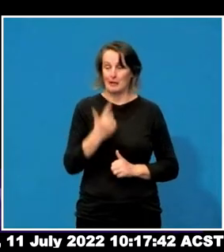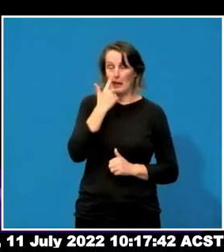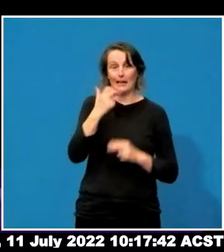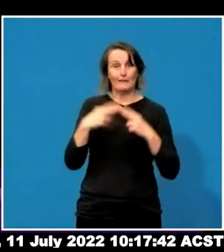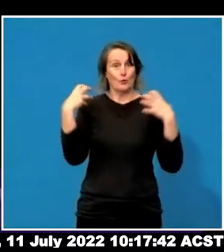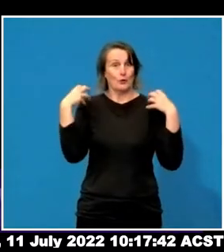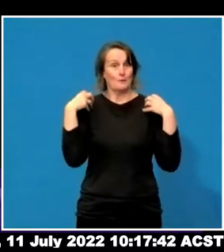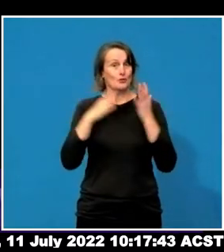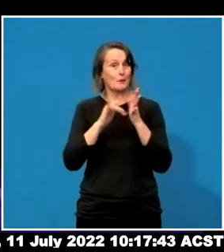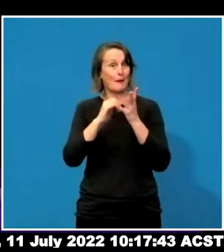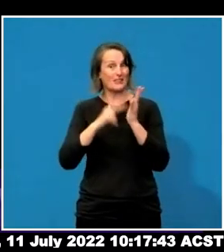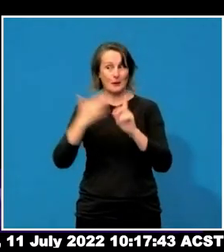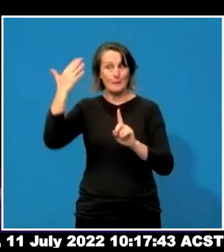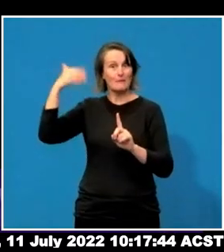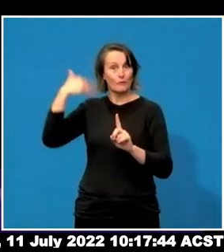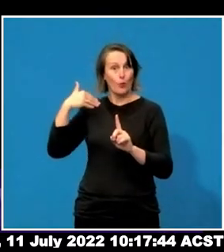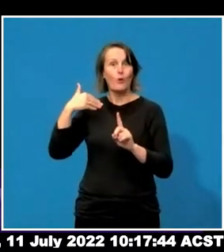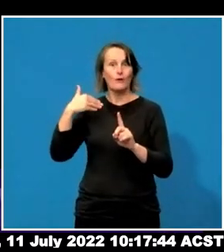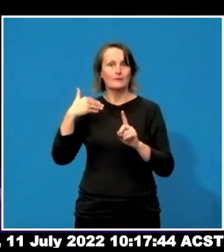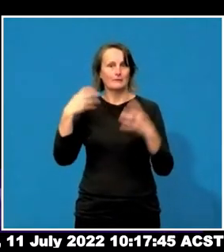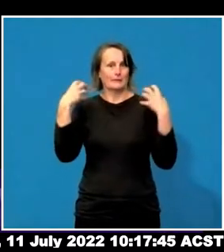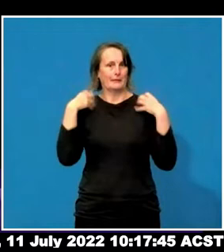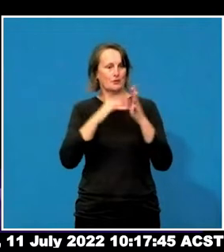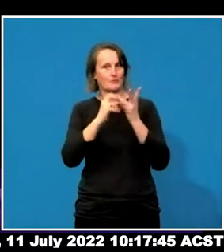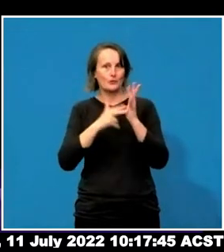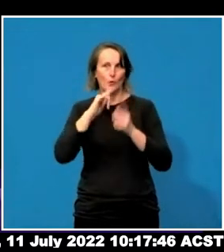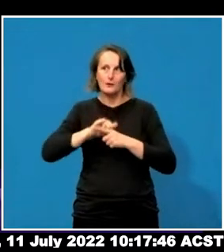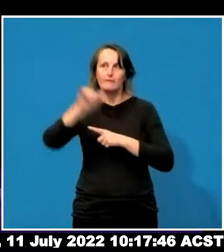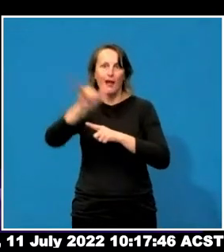distance travel in order to participate in person at hearings of the Royal Commission.